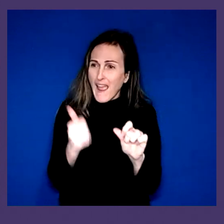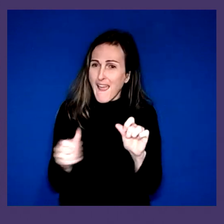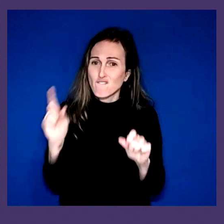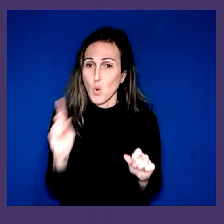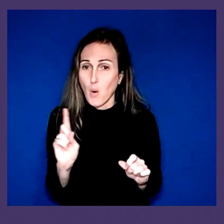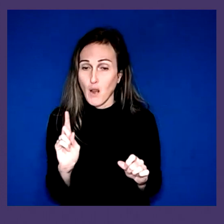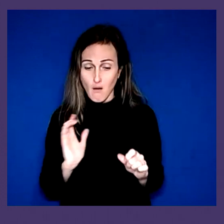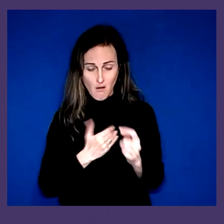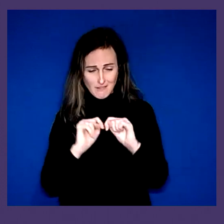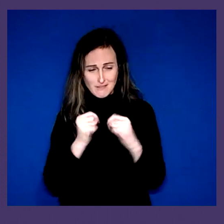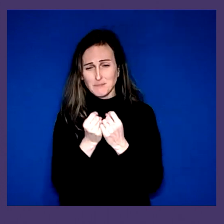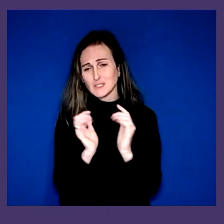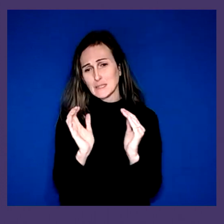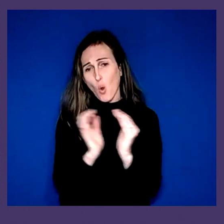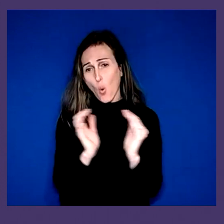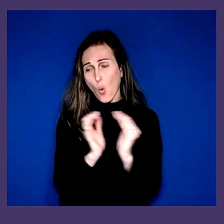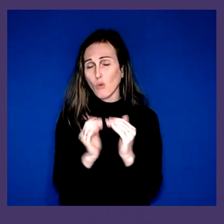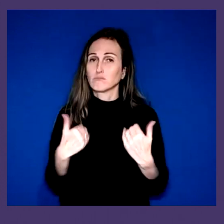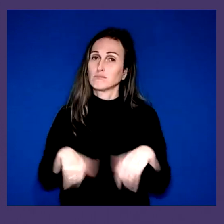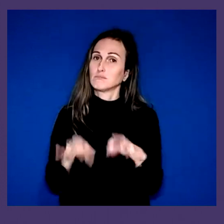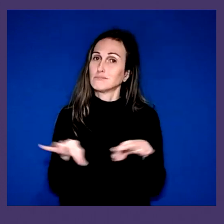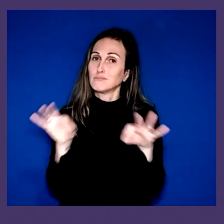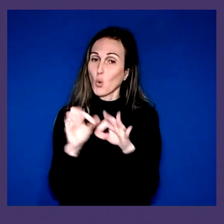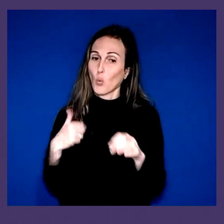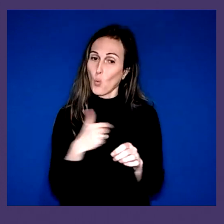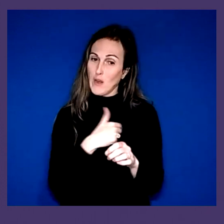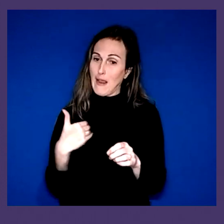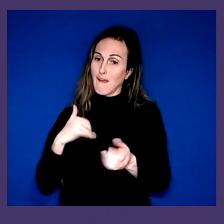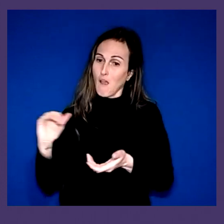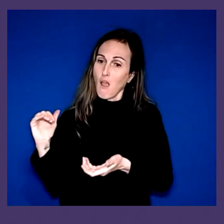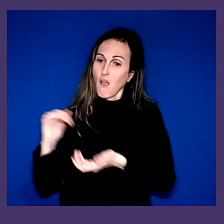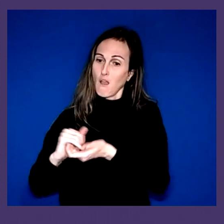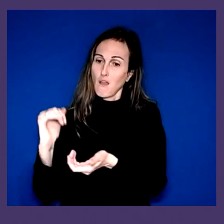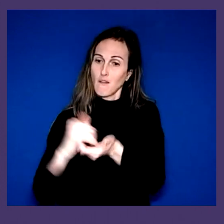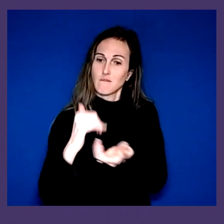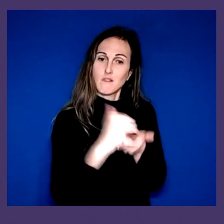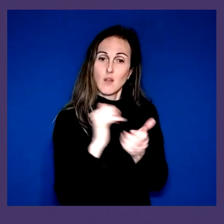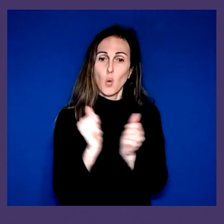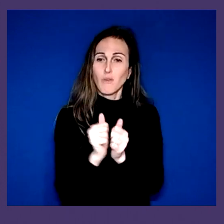supportive and able to make introductions, give us guidance and feedback.